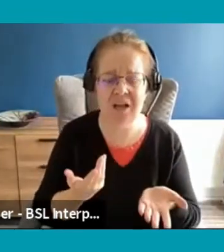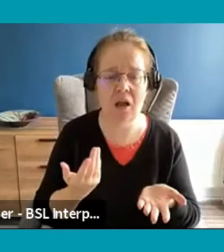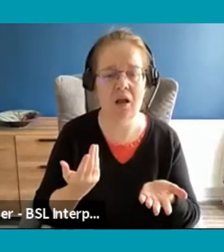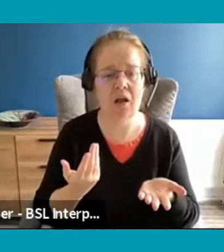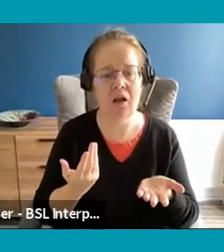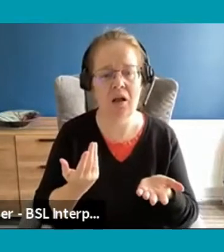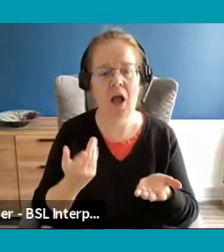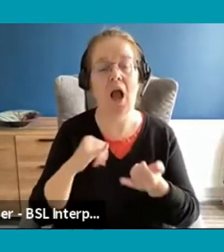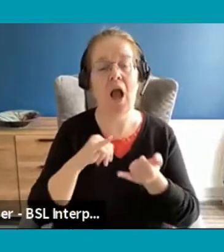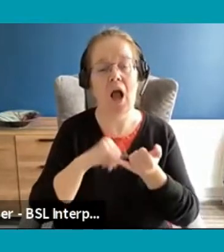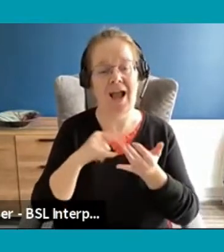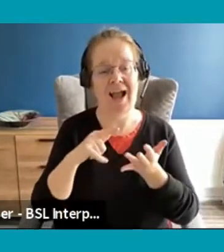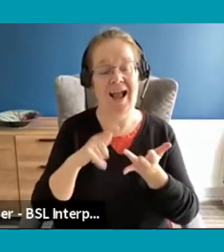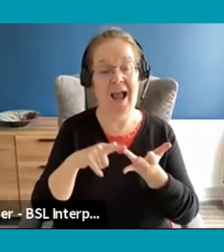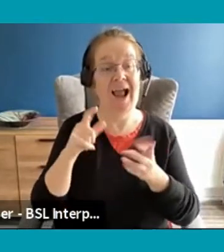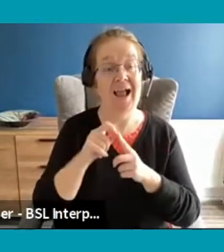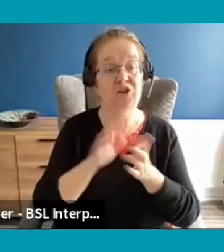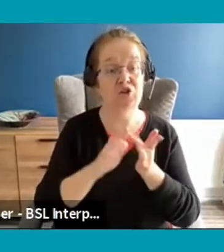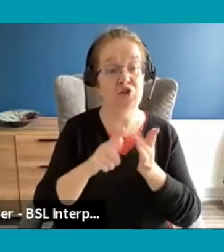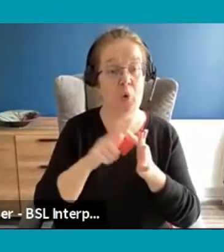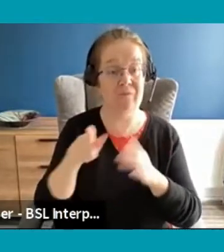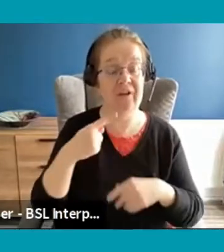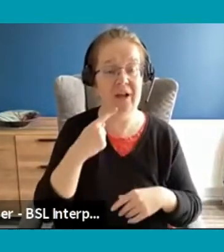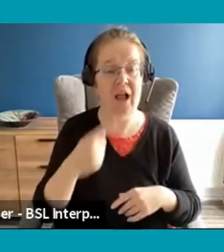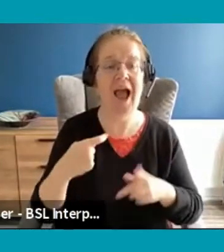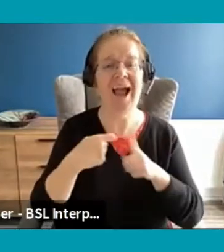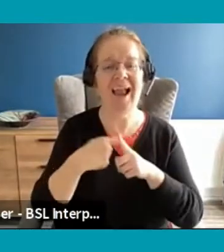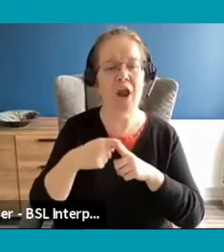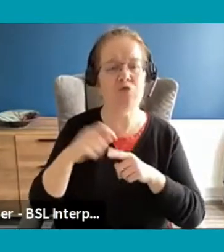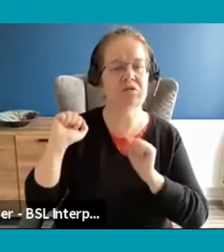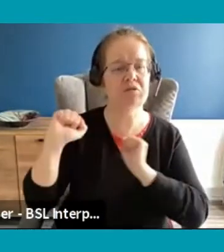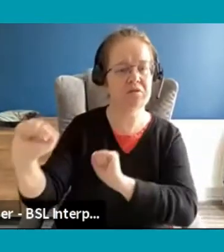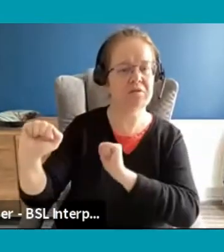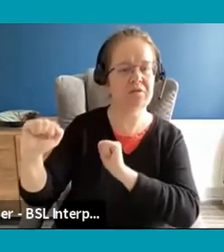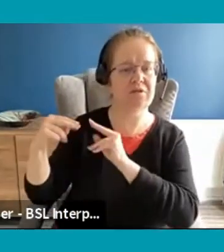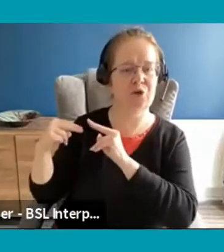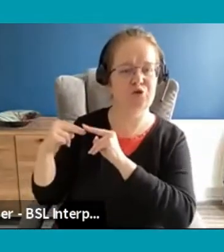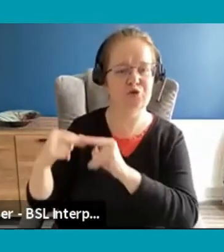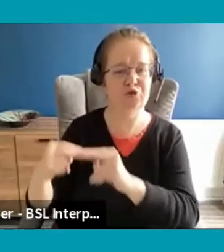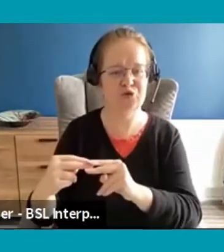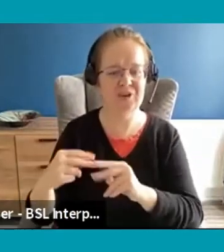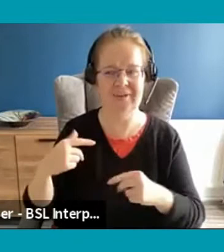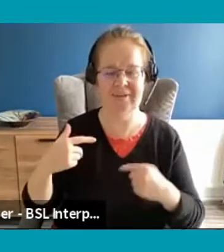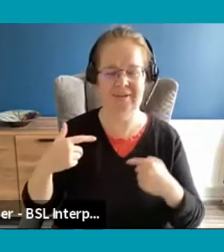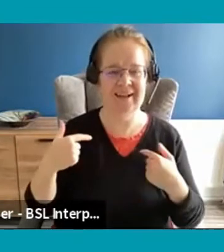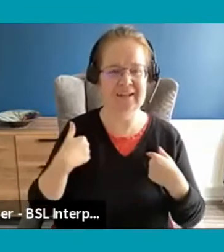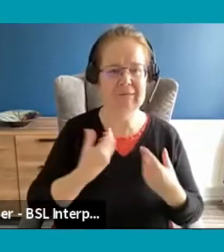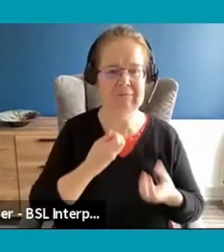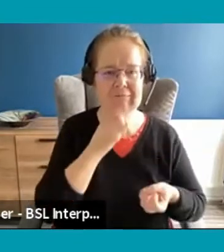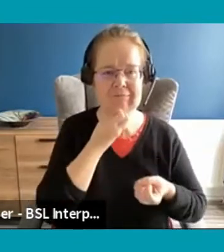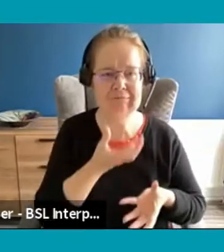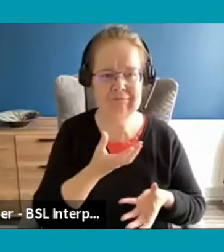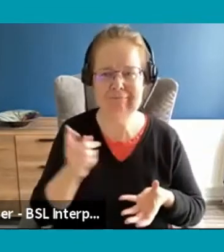Kieran's journey actually, we can use that as an example and apologies but I'm probably about to say something he might wish to repeat later.